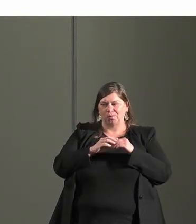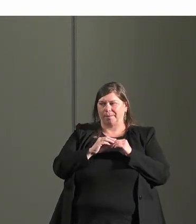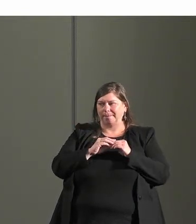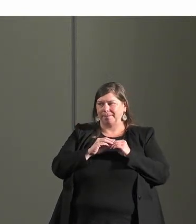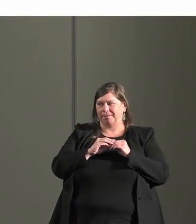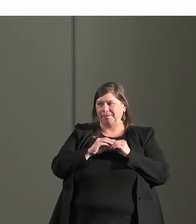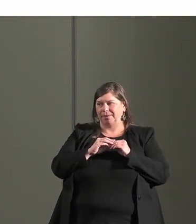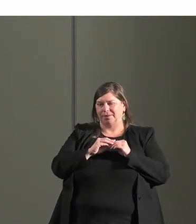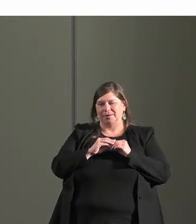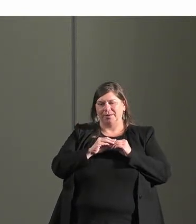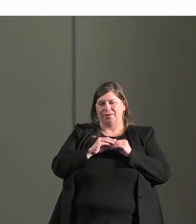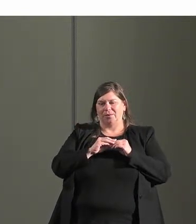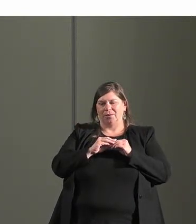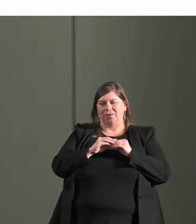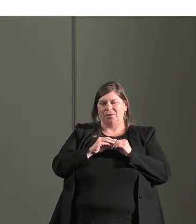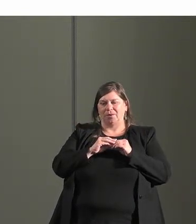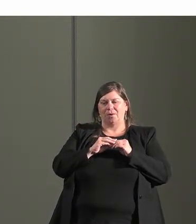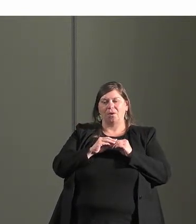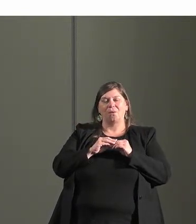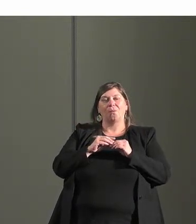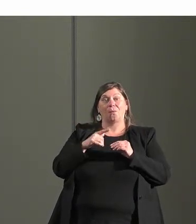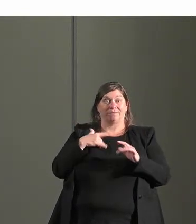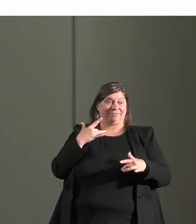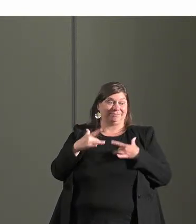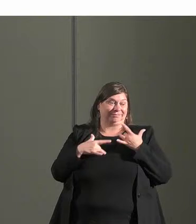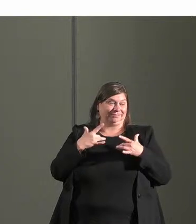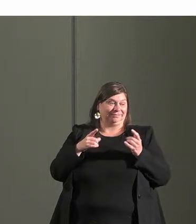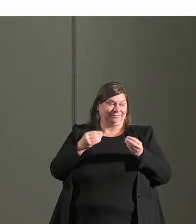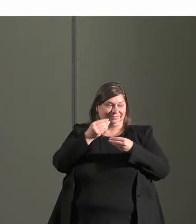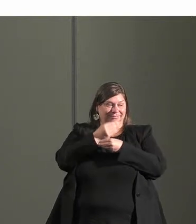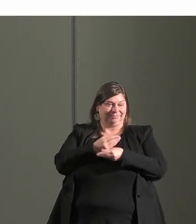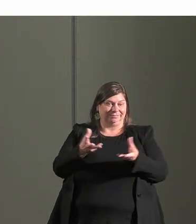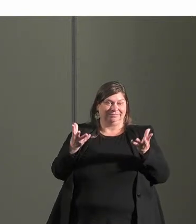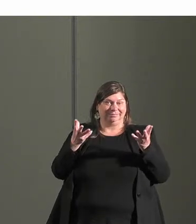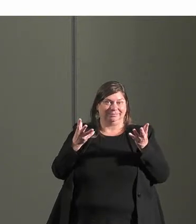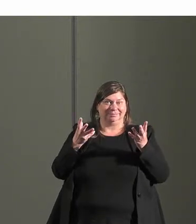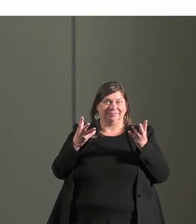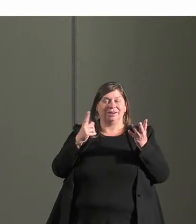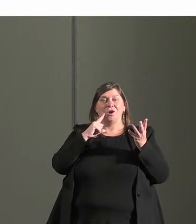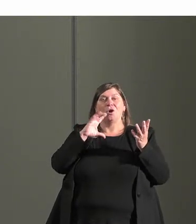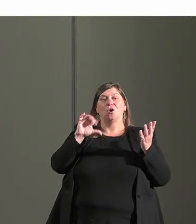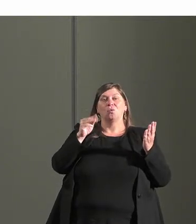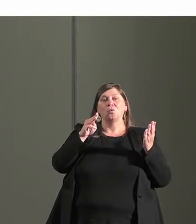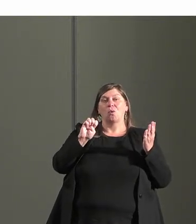found in the claim a moments and subtropical zones.